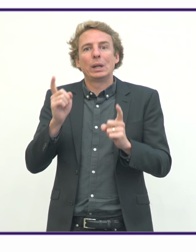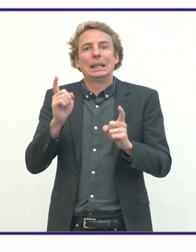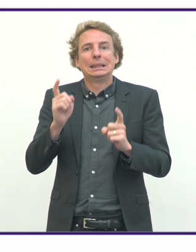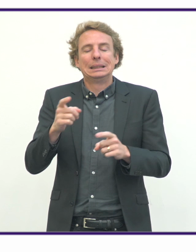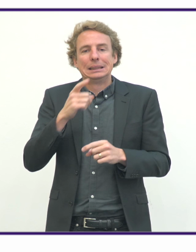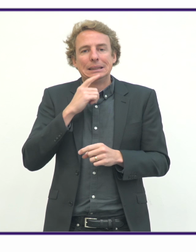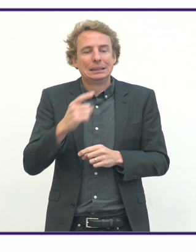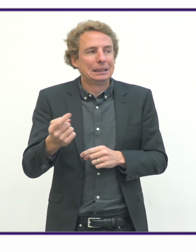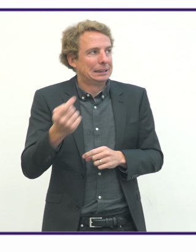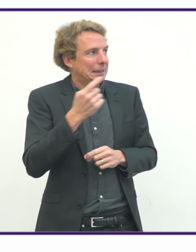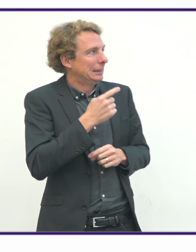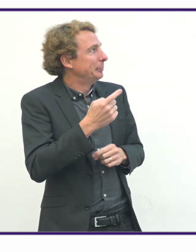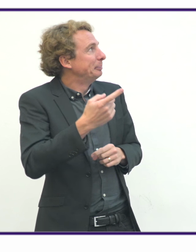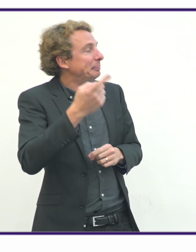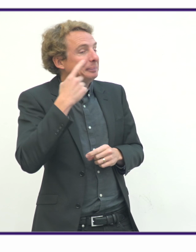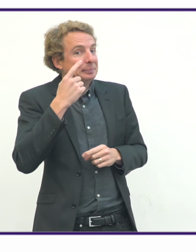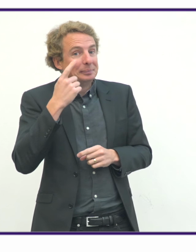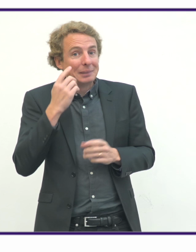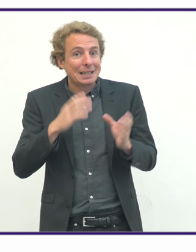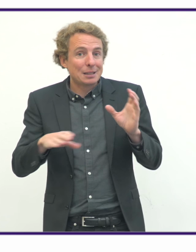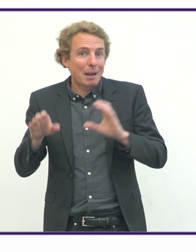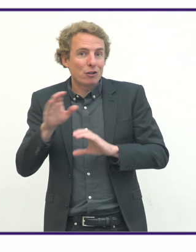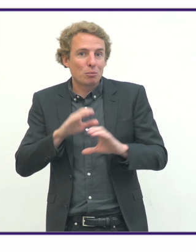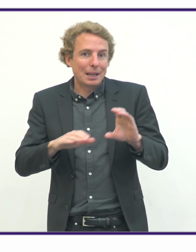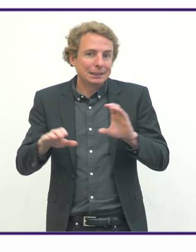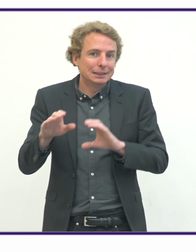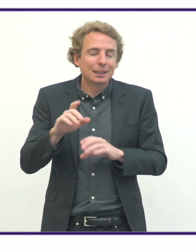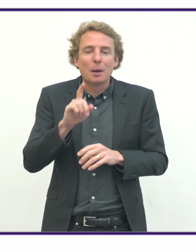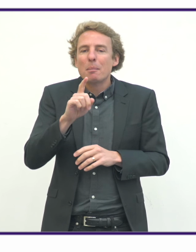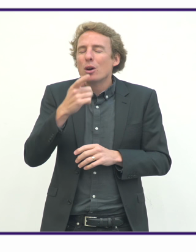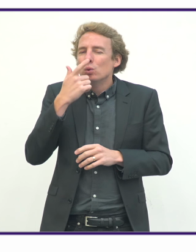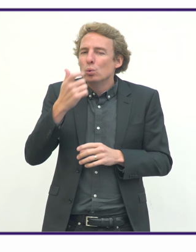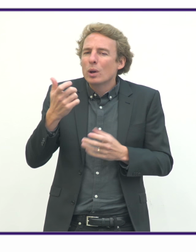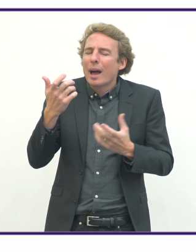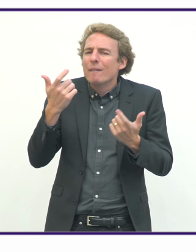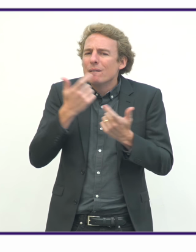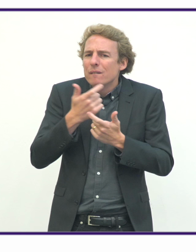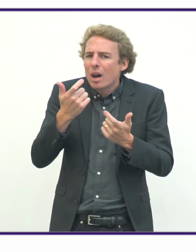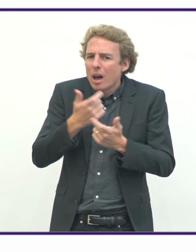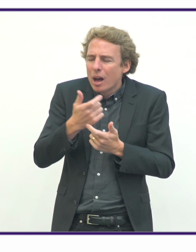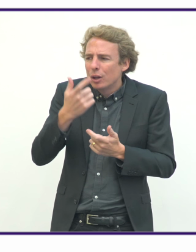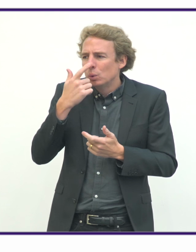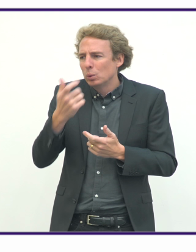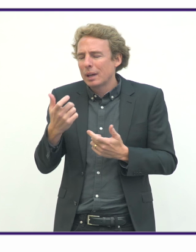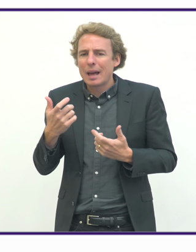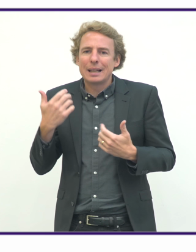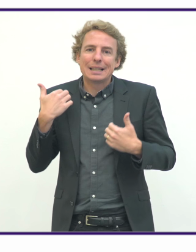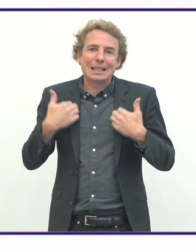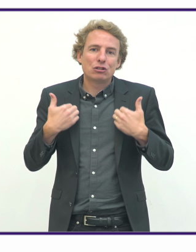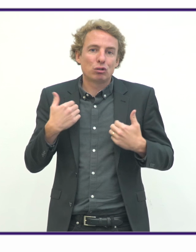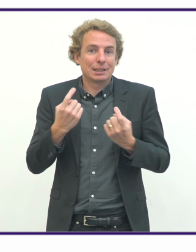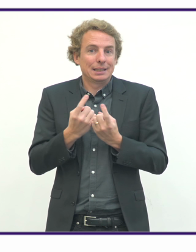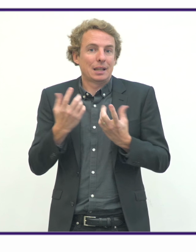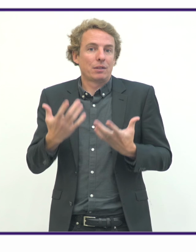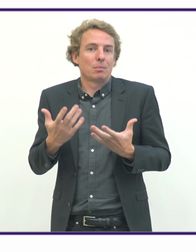client instrumentation is experimental, but you can still do some pretty fun and interesting stuff with it at the moment, and that's what I'm going to show you.